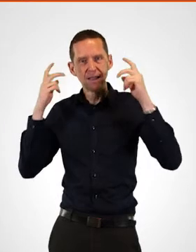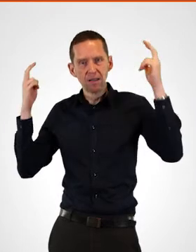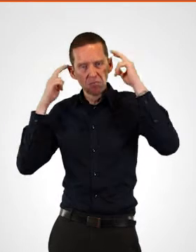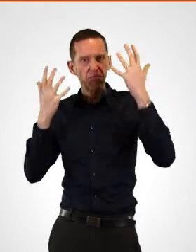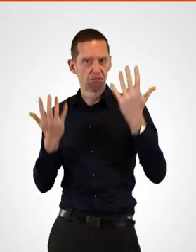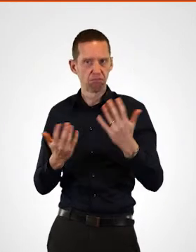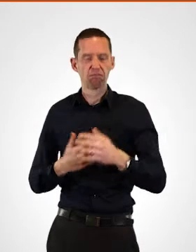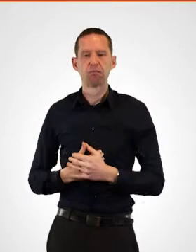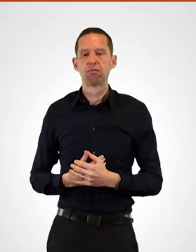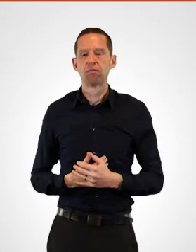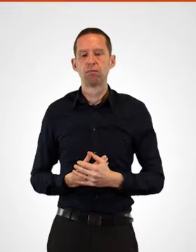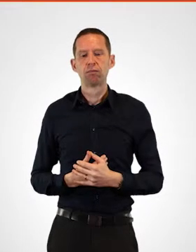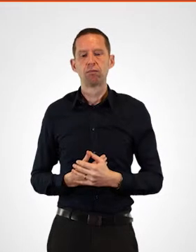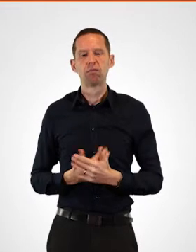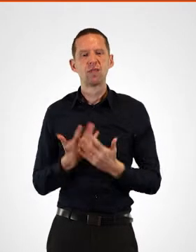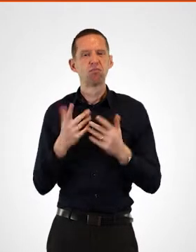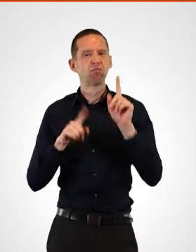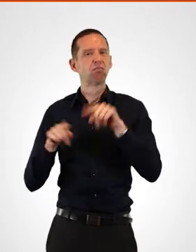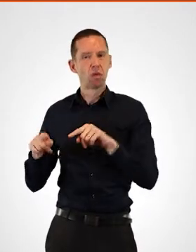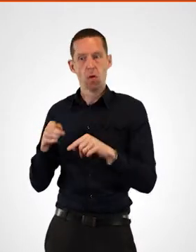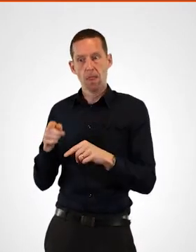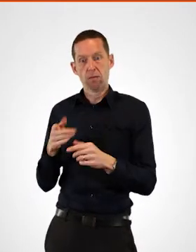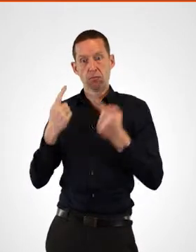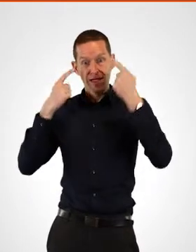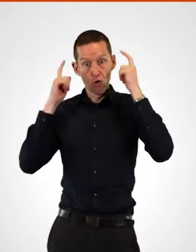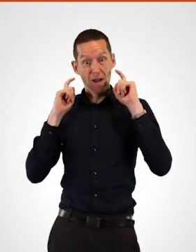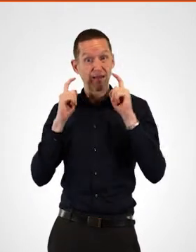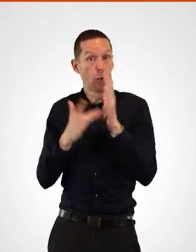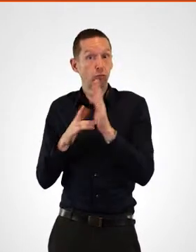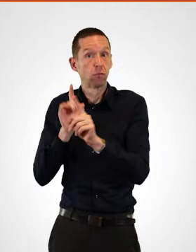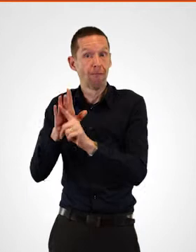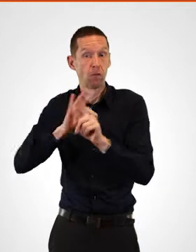but also of course hearing aid technology has really been improving.